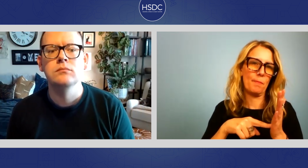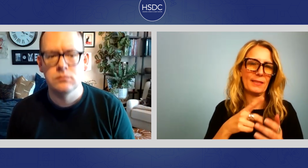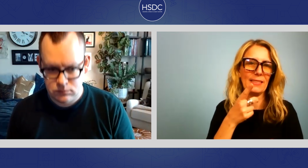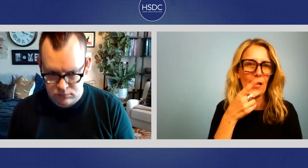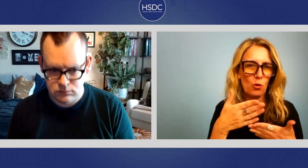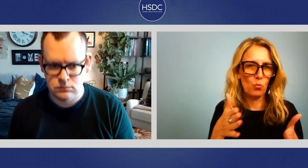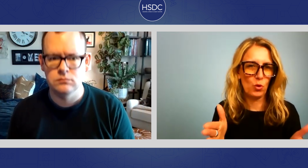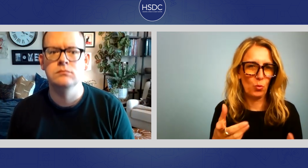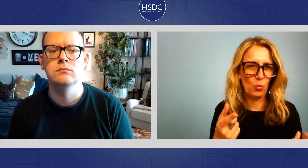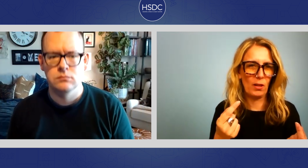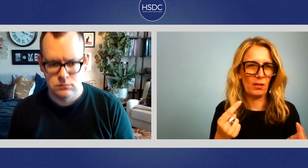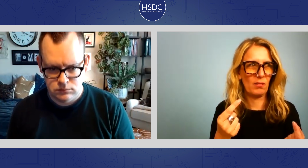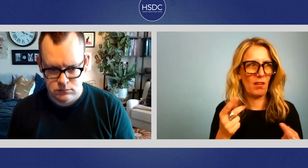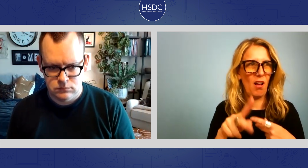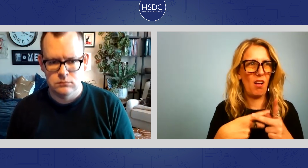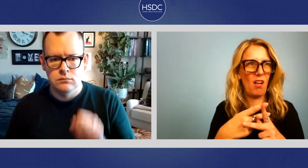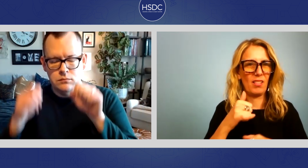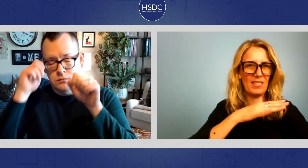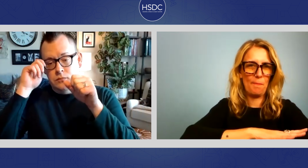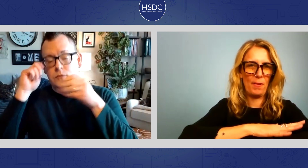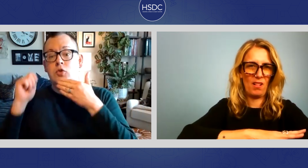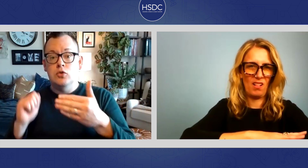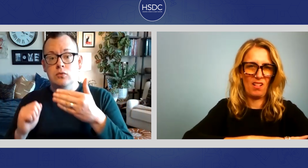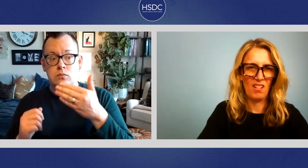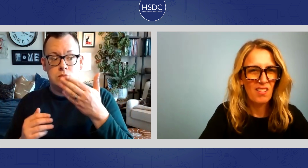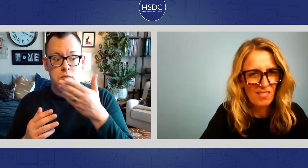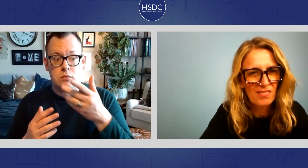For example, in the dining room, what kind of table do you want?